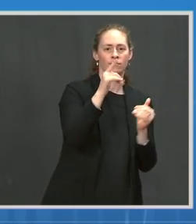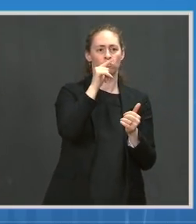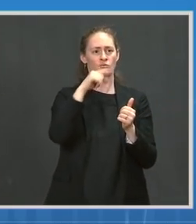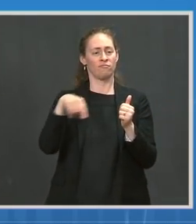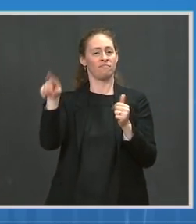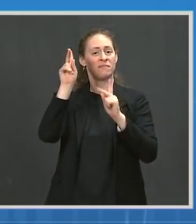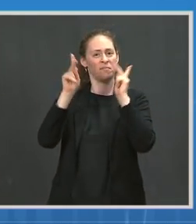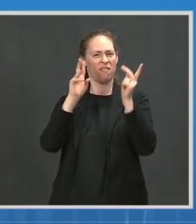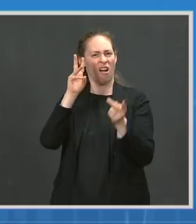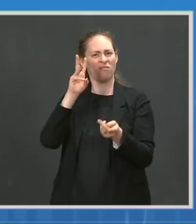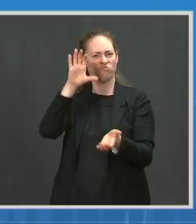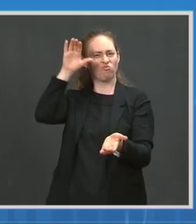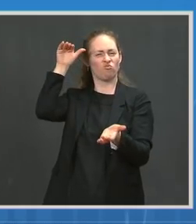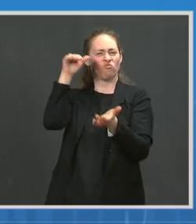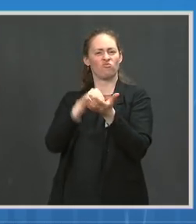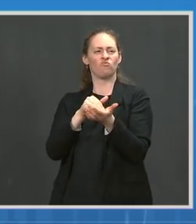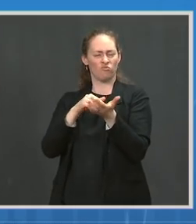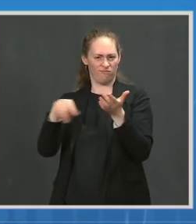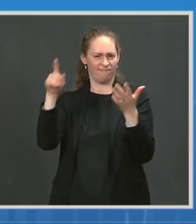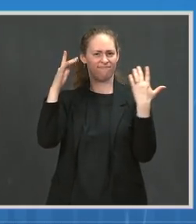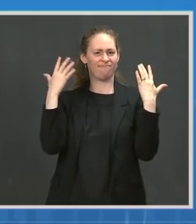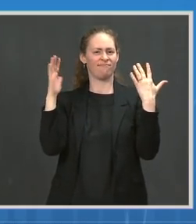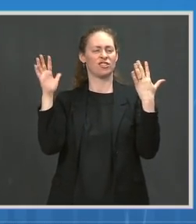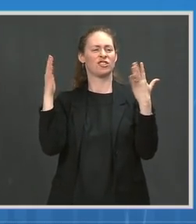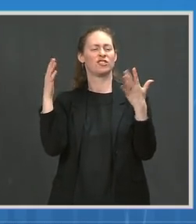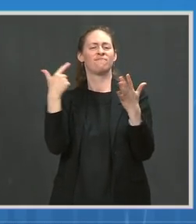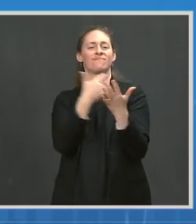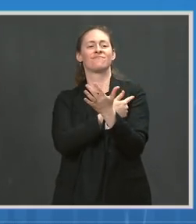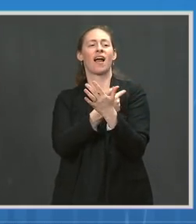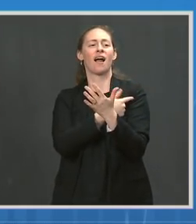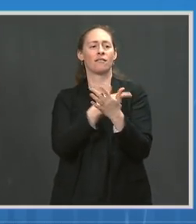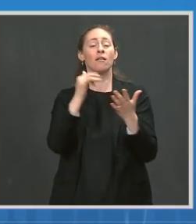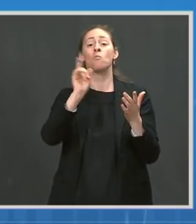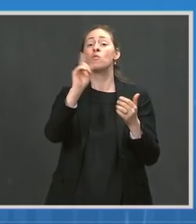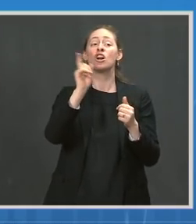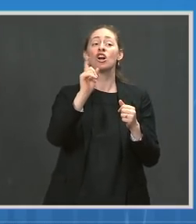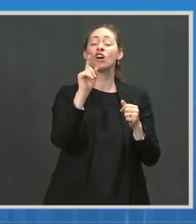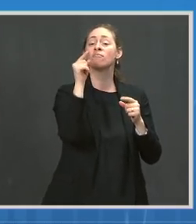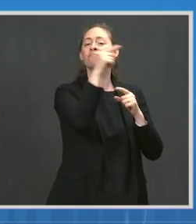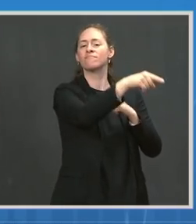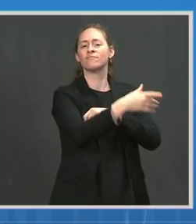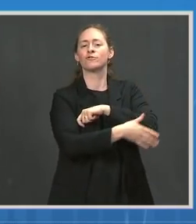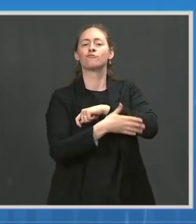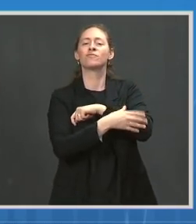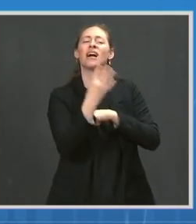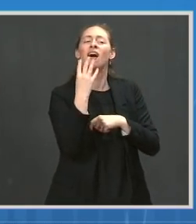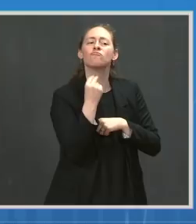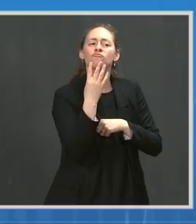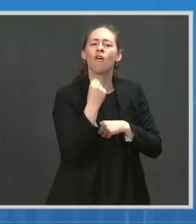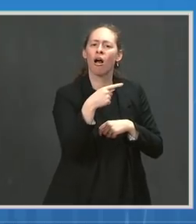which matched control in Israel. Look at the real-world efficacy.